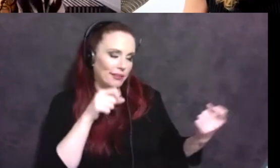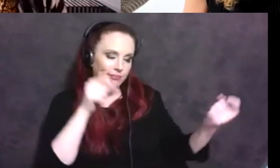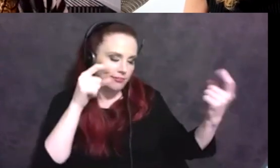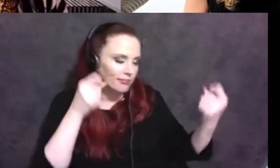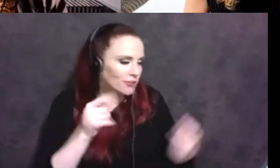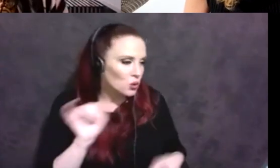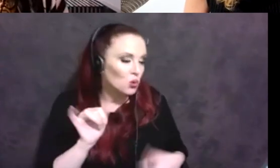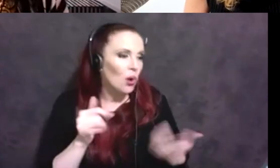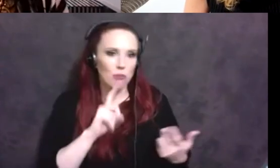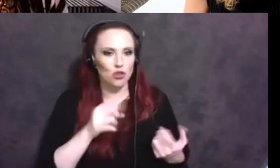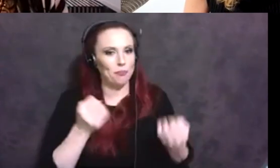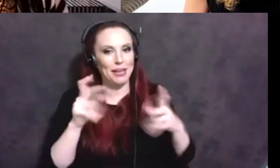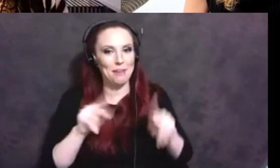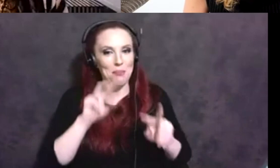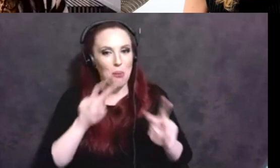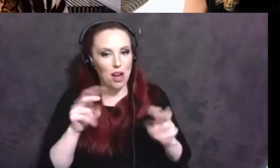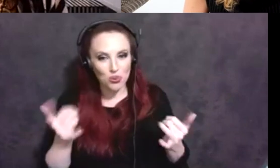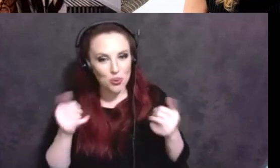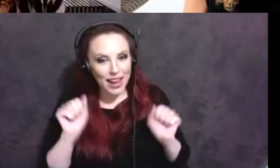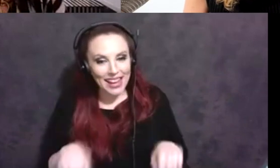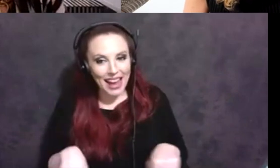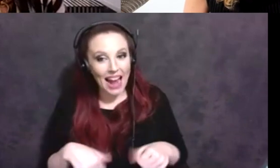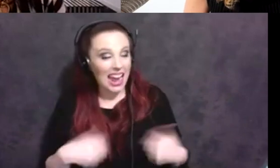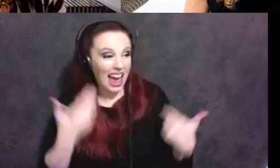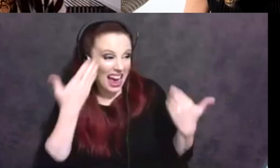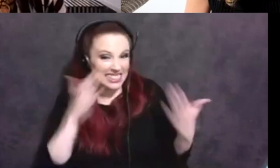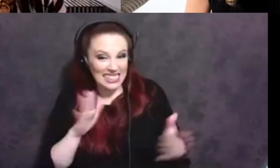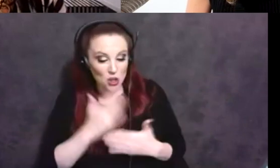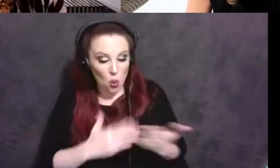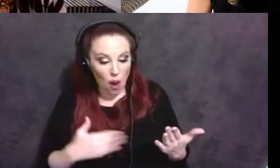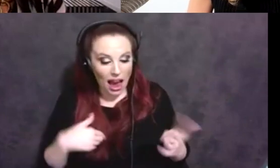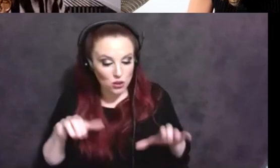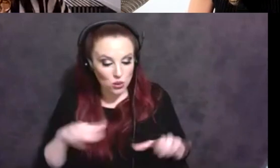What are some of the things you do? You know what's so interesting? I am sure